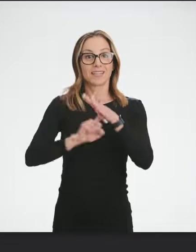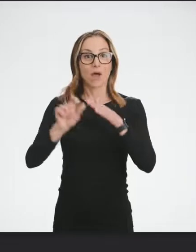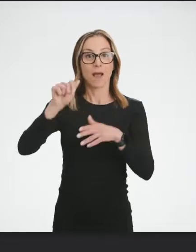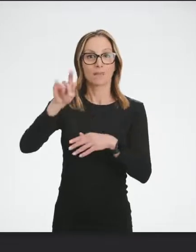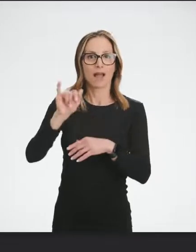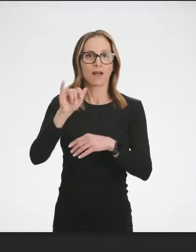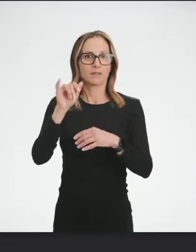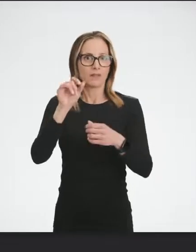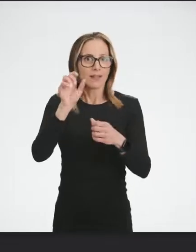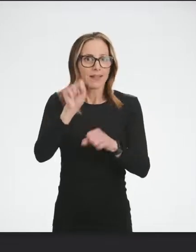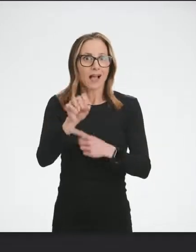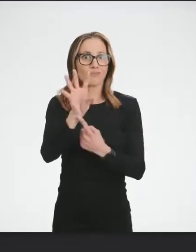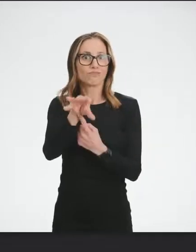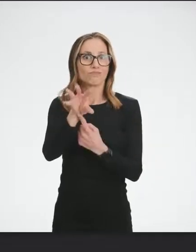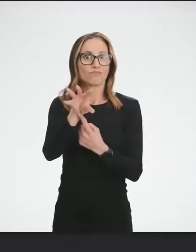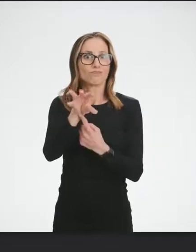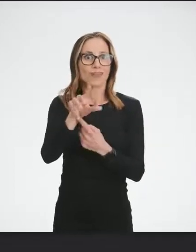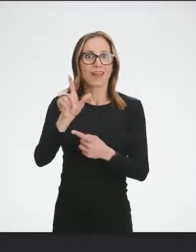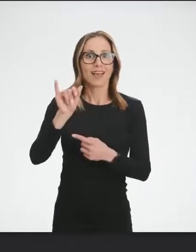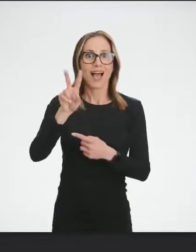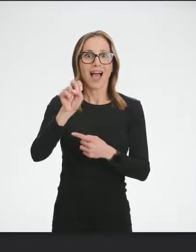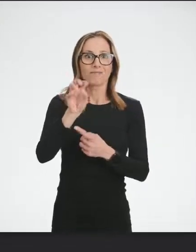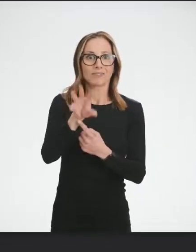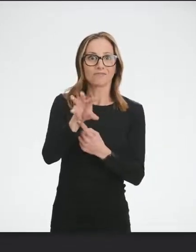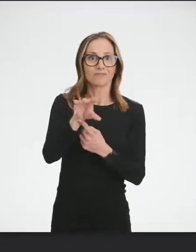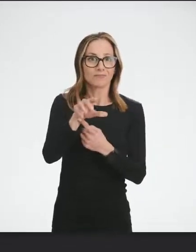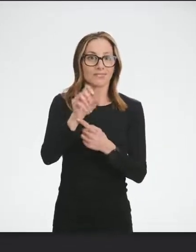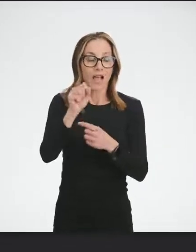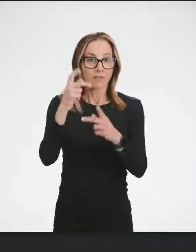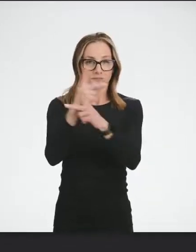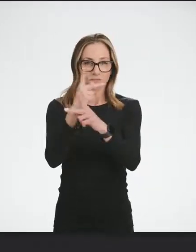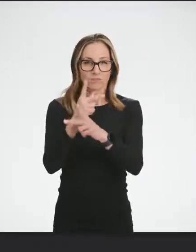It dramatically simplifies text and barcode ingestion for users.